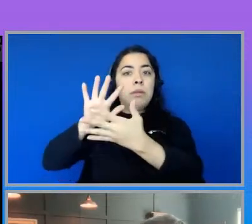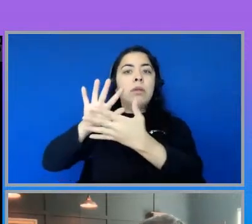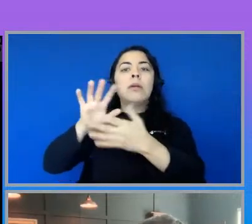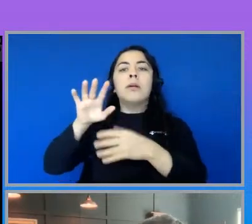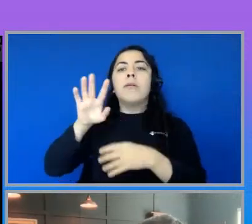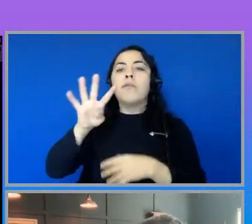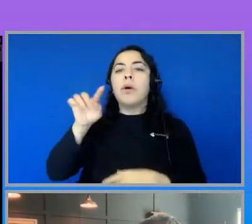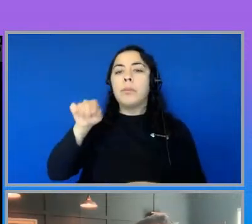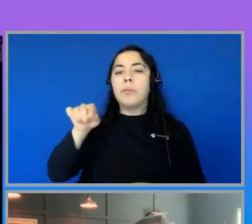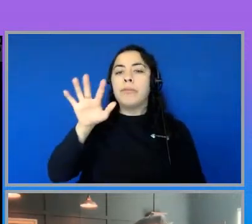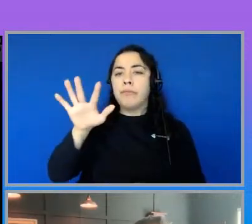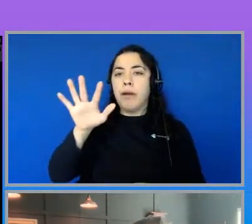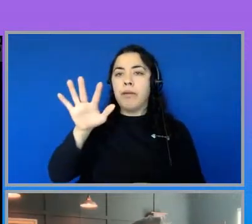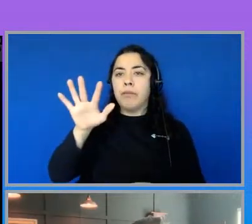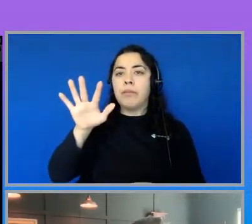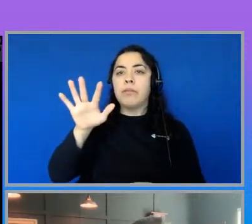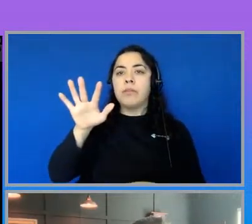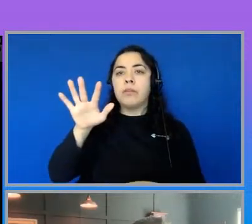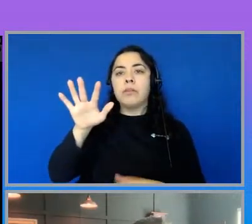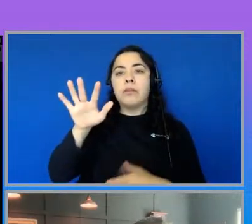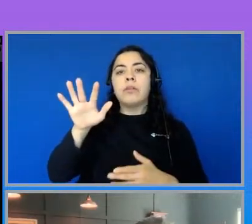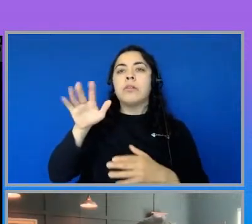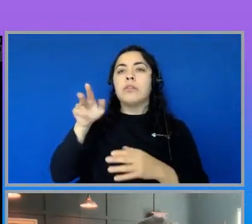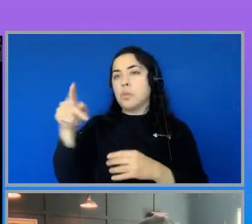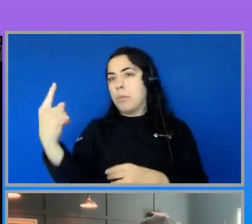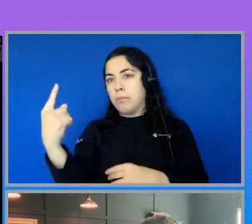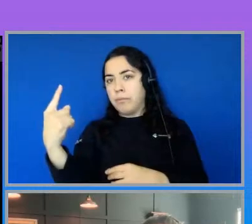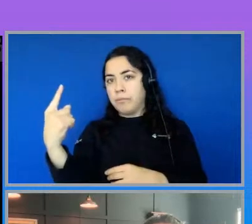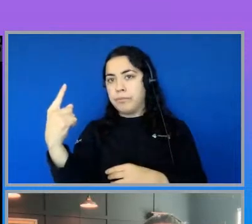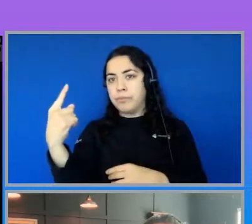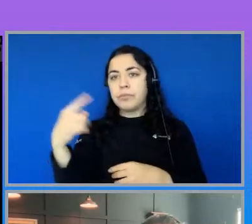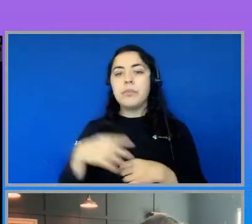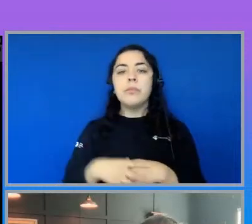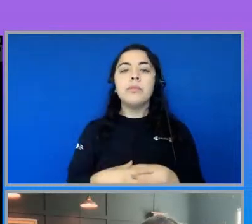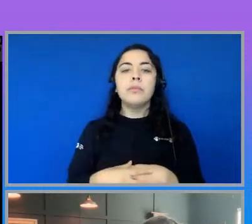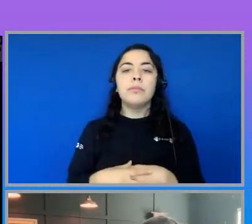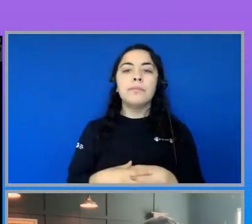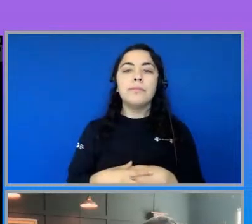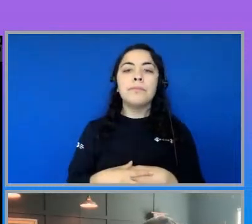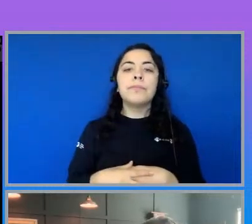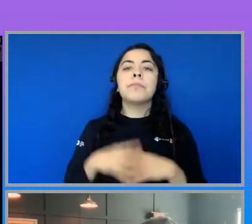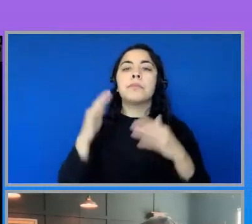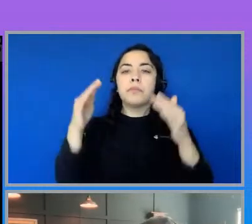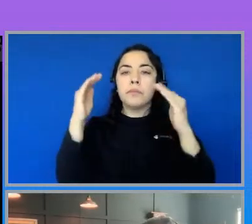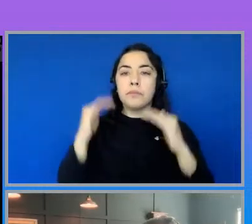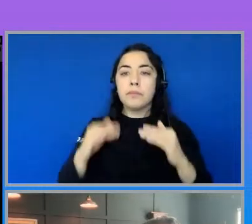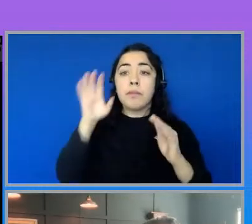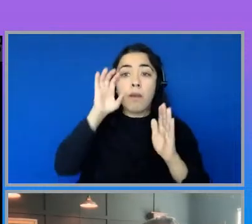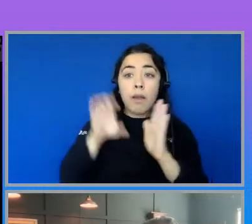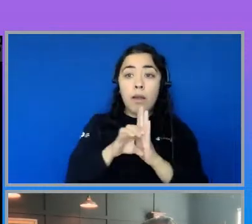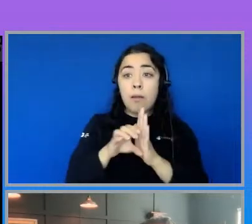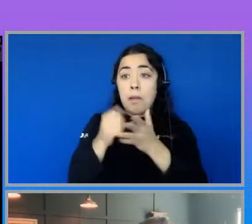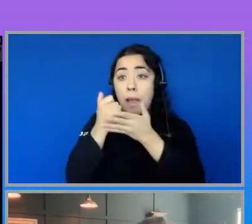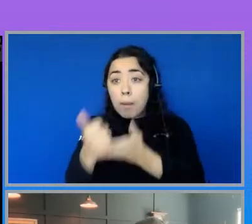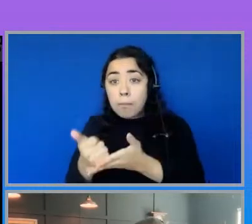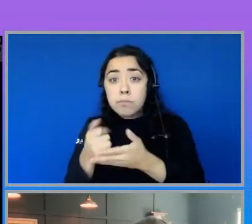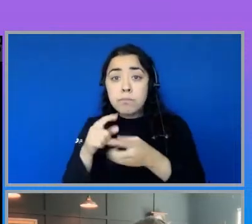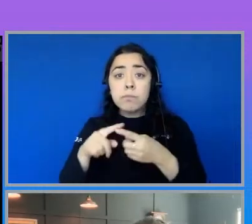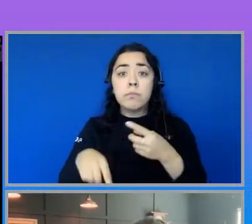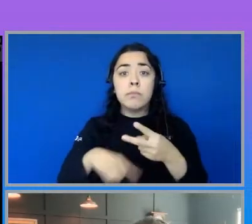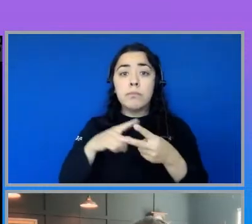4.5 to 1. Moving on to the icon. Is this icon helpful, needed or